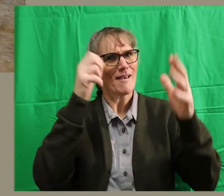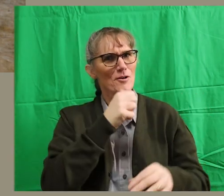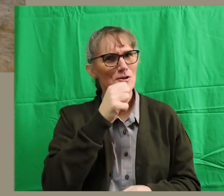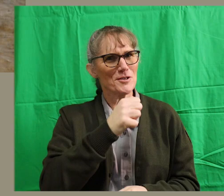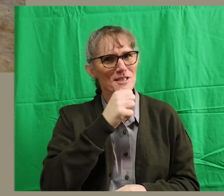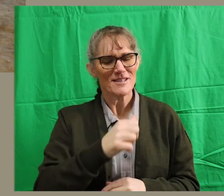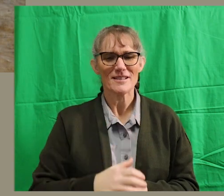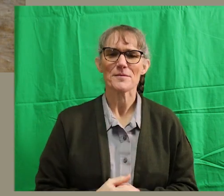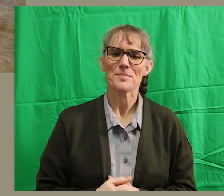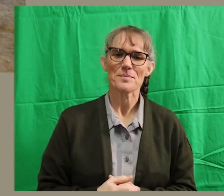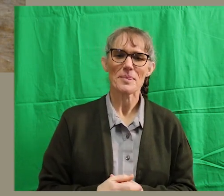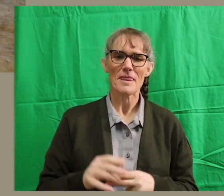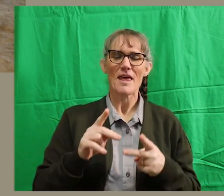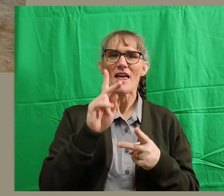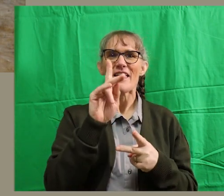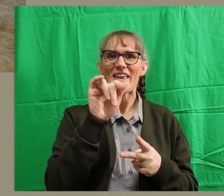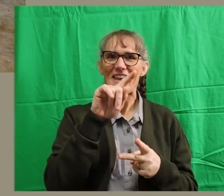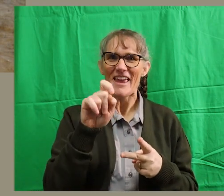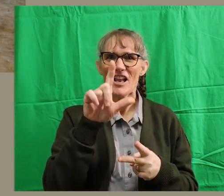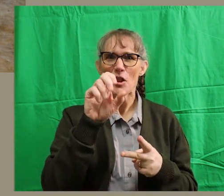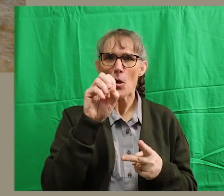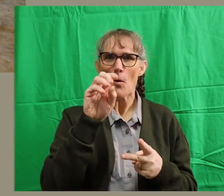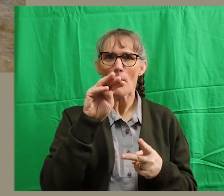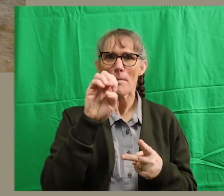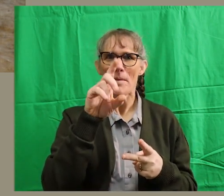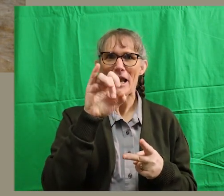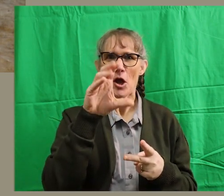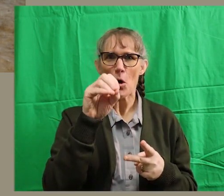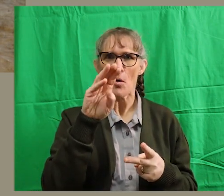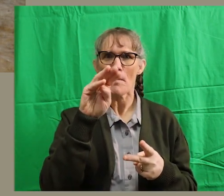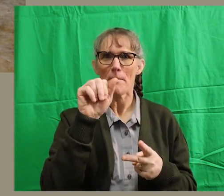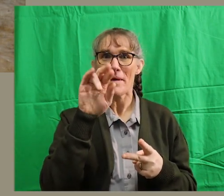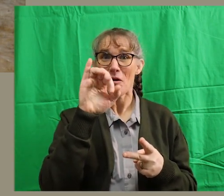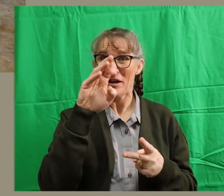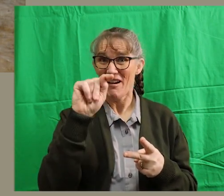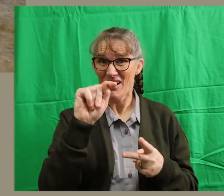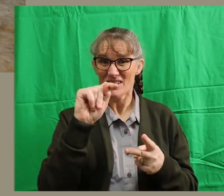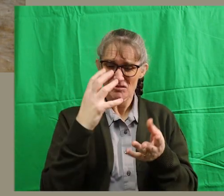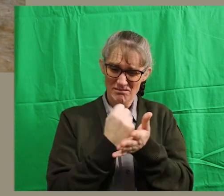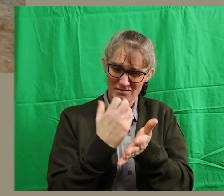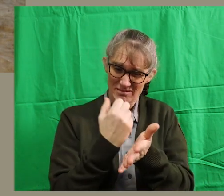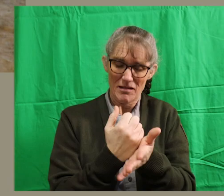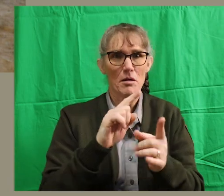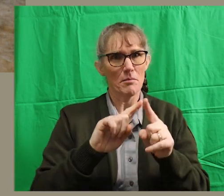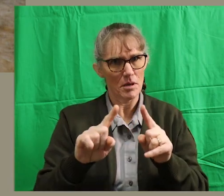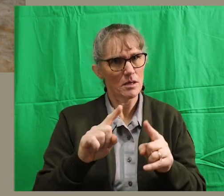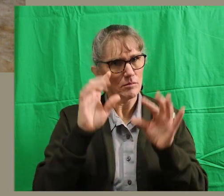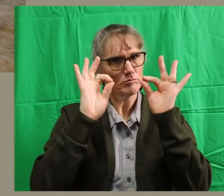And Kate LoMedico Marriott is making strides, yet definitely feeling resistance along the way.